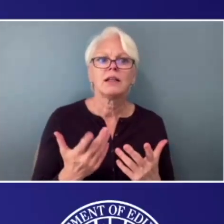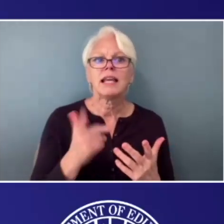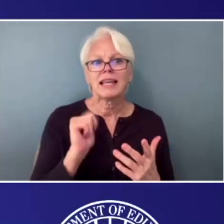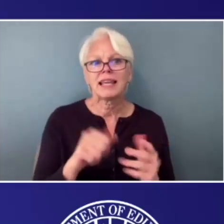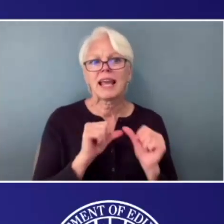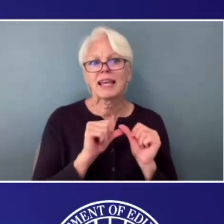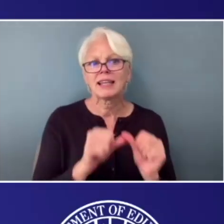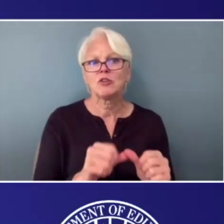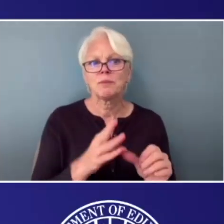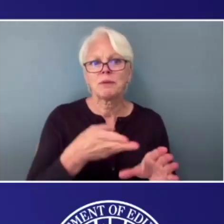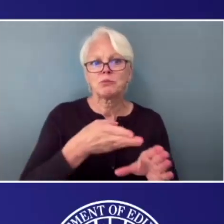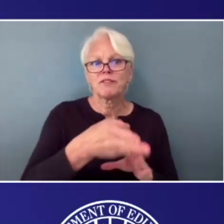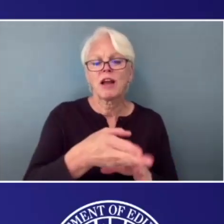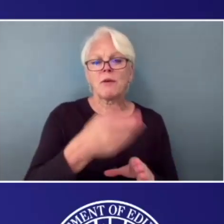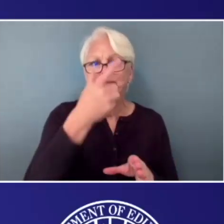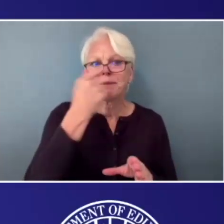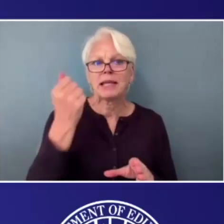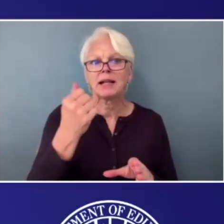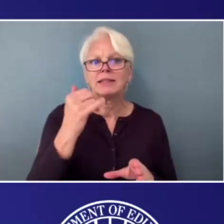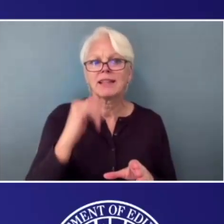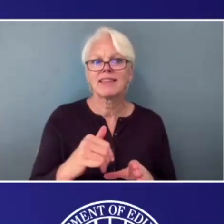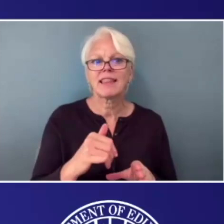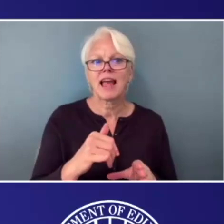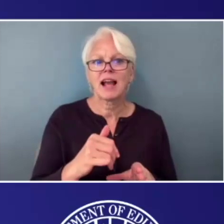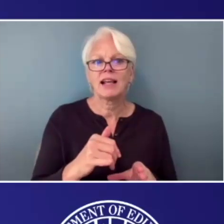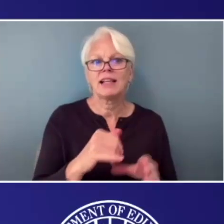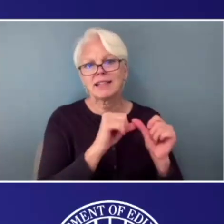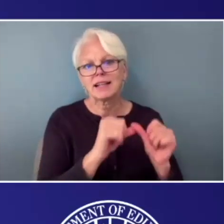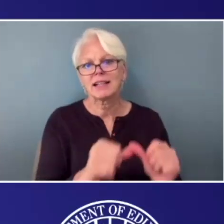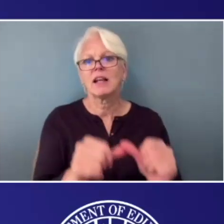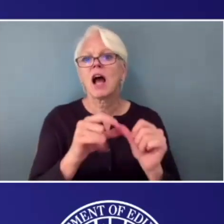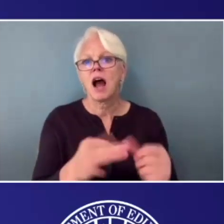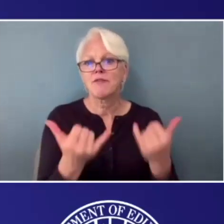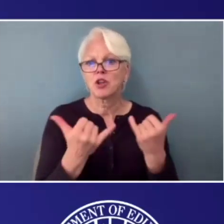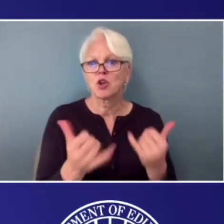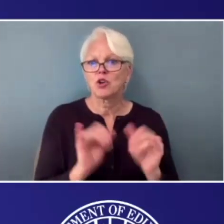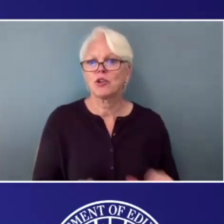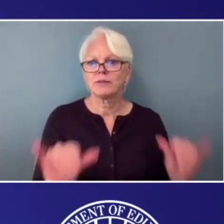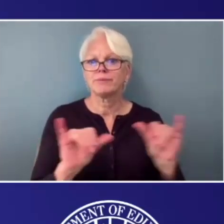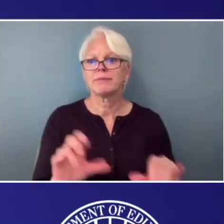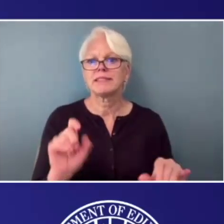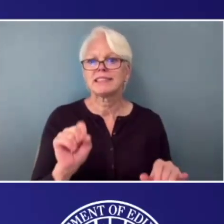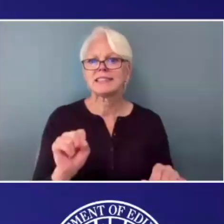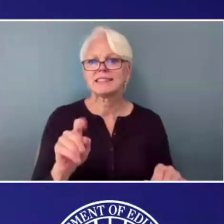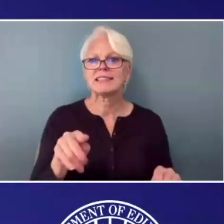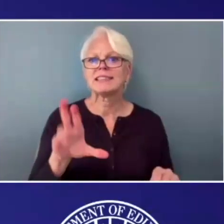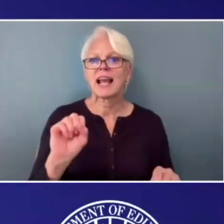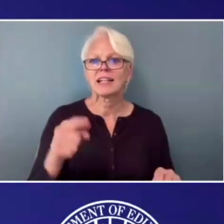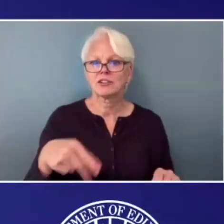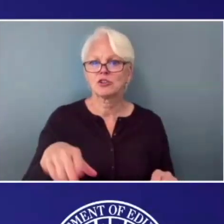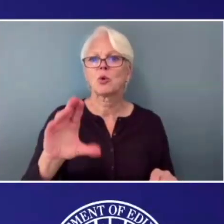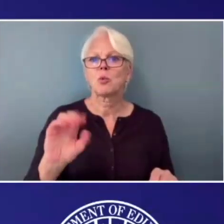professional because it's a continuation of the status -- of the current status quo during the transition period.